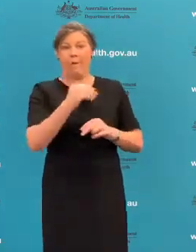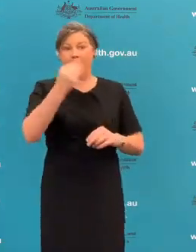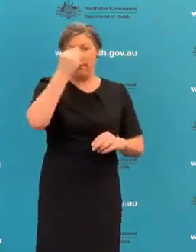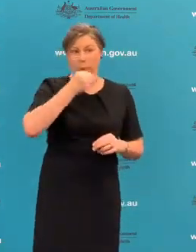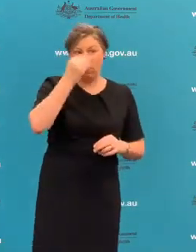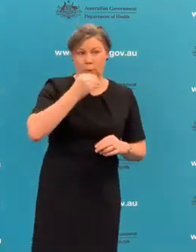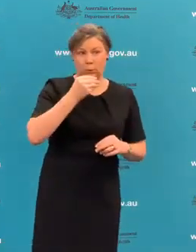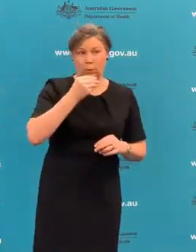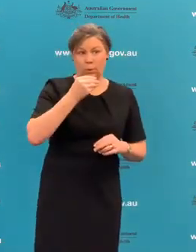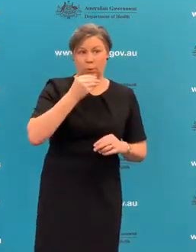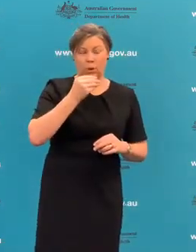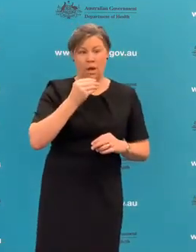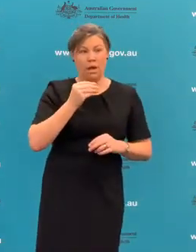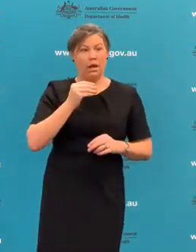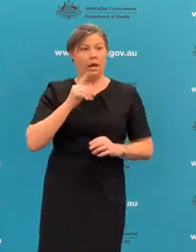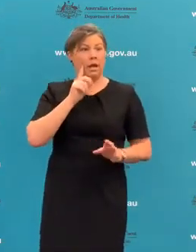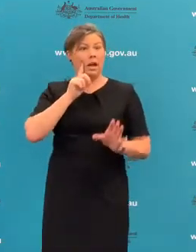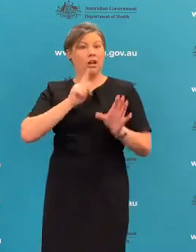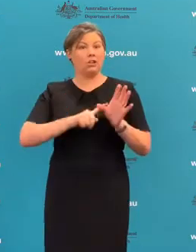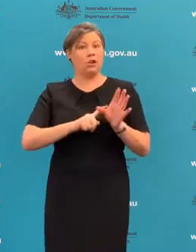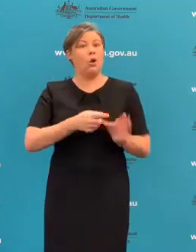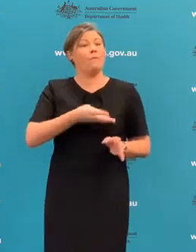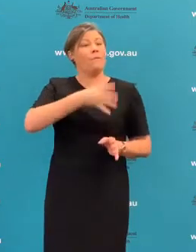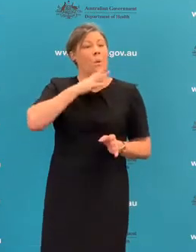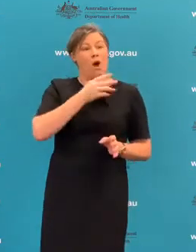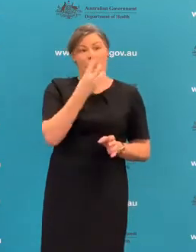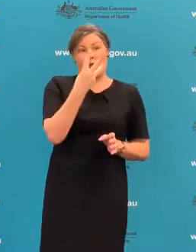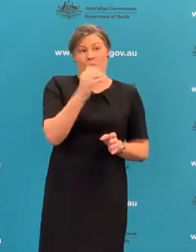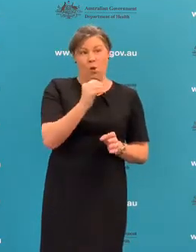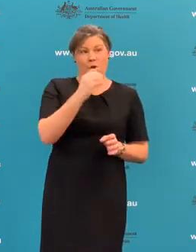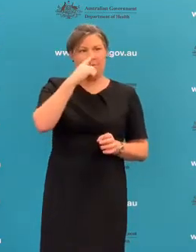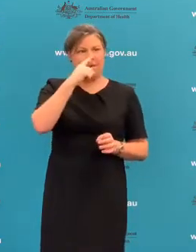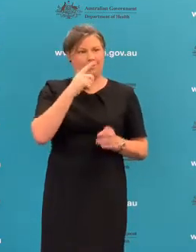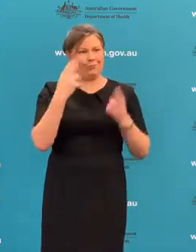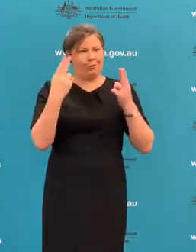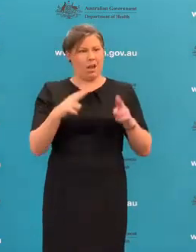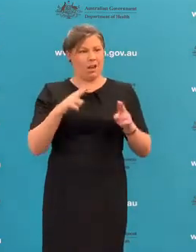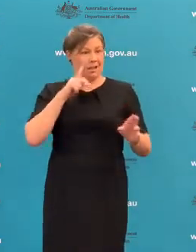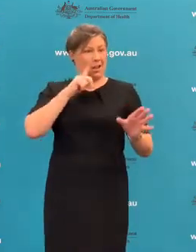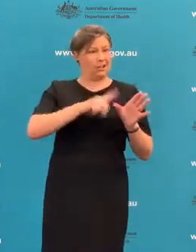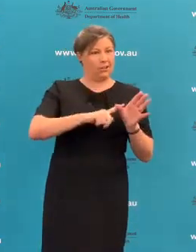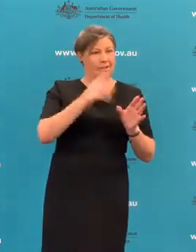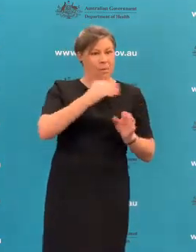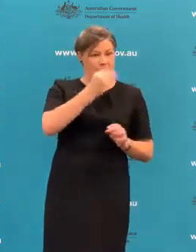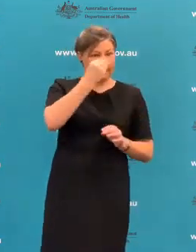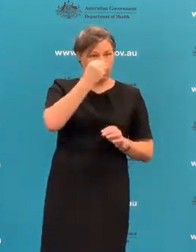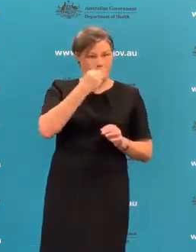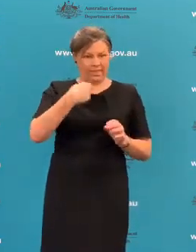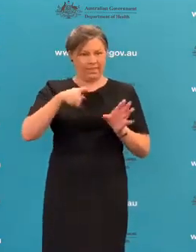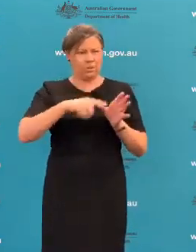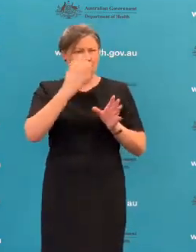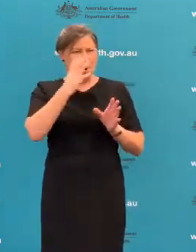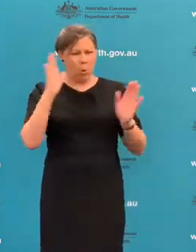Compared to 430 reported deaths for the same time last year. In part the low number of people with